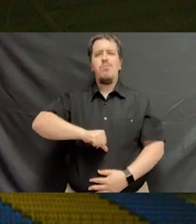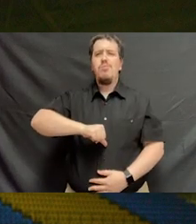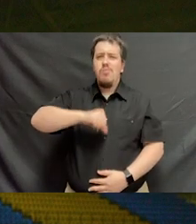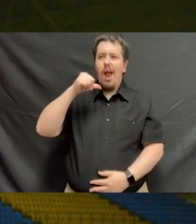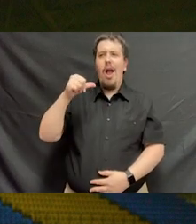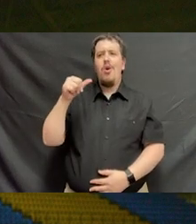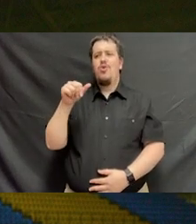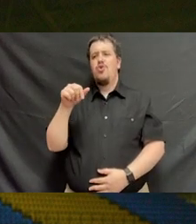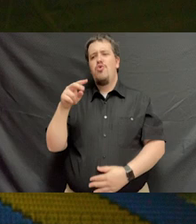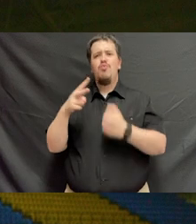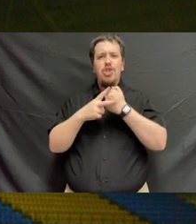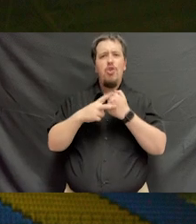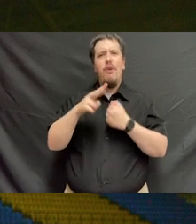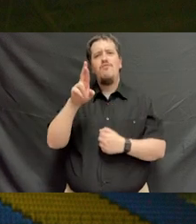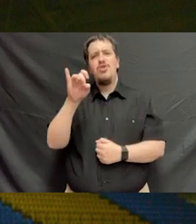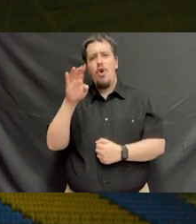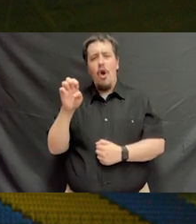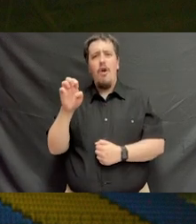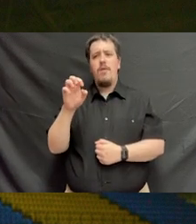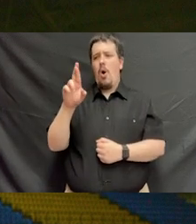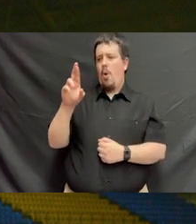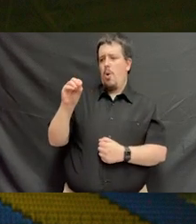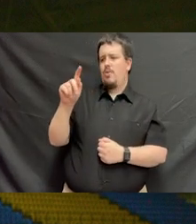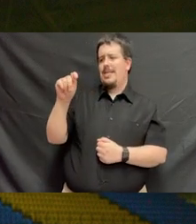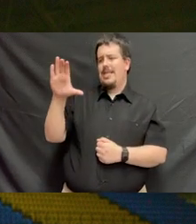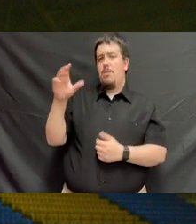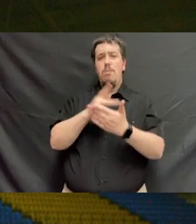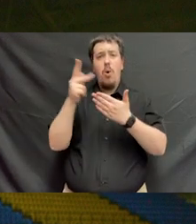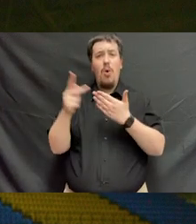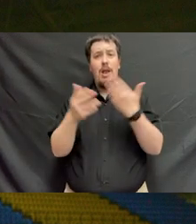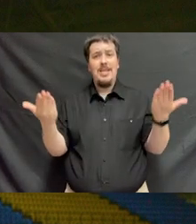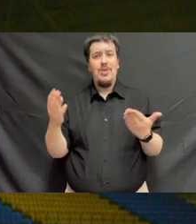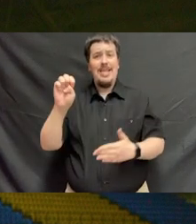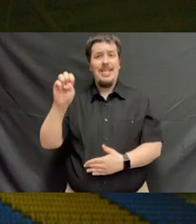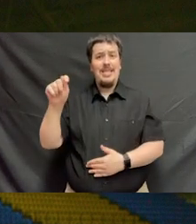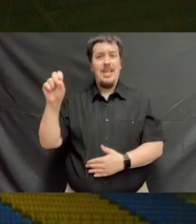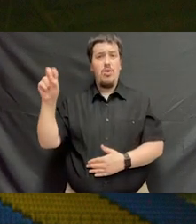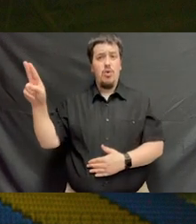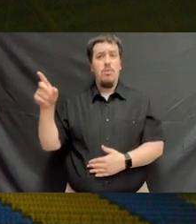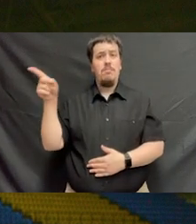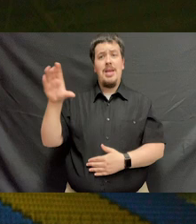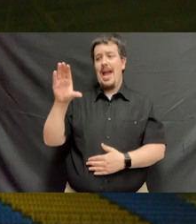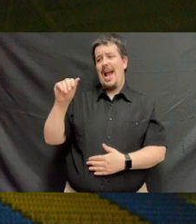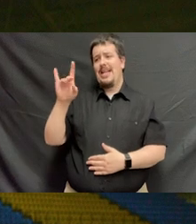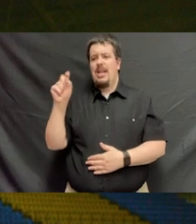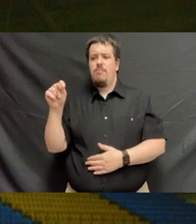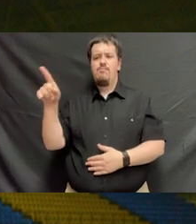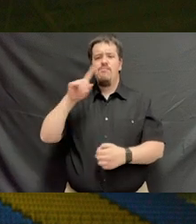We are extremely proud of our reserve officers training, ROTC program here at ETSU,